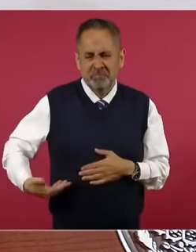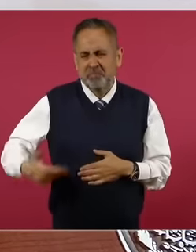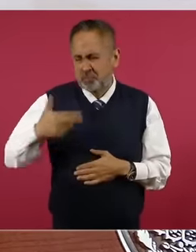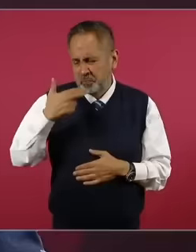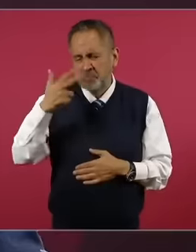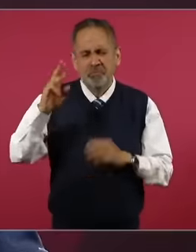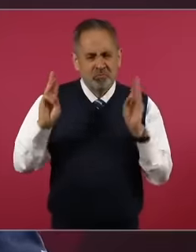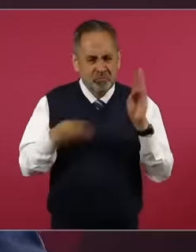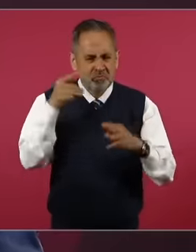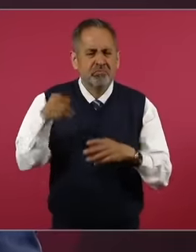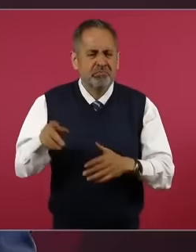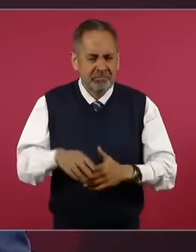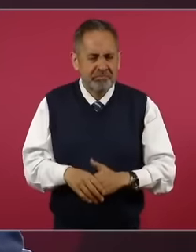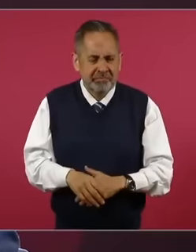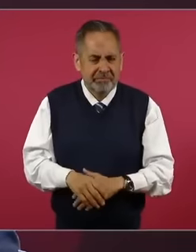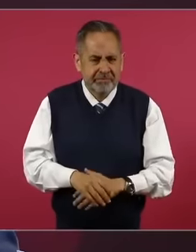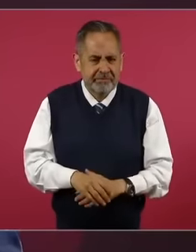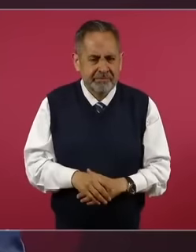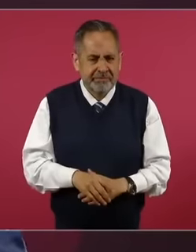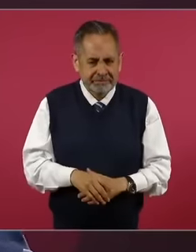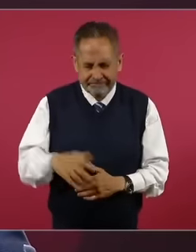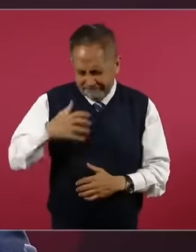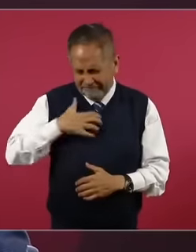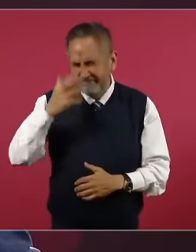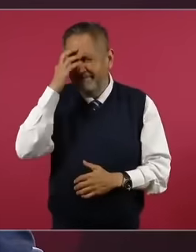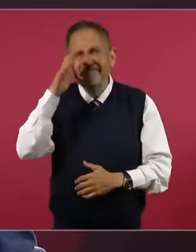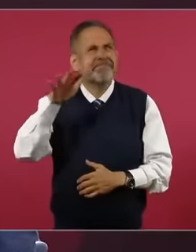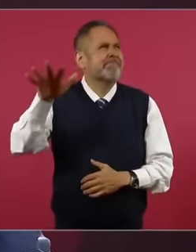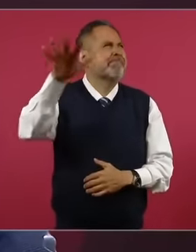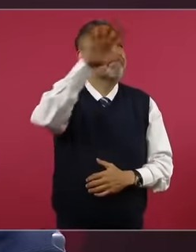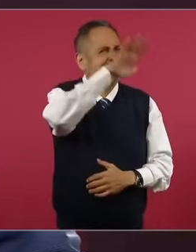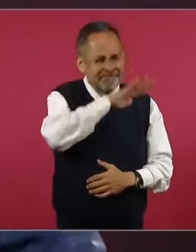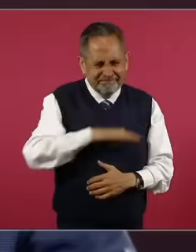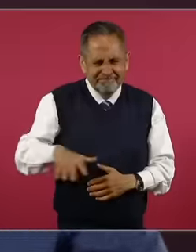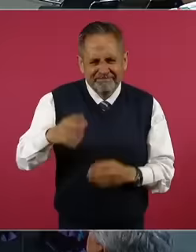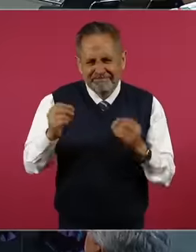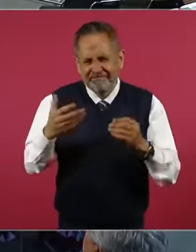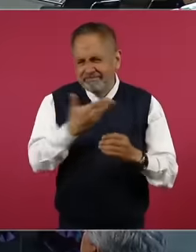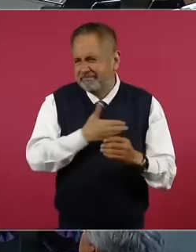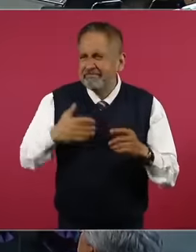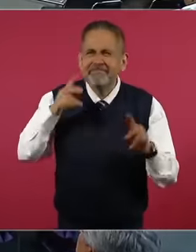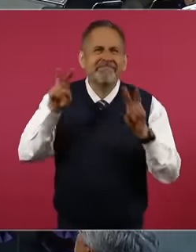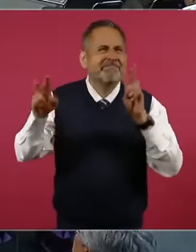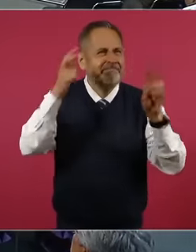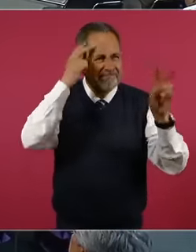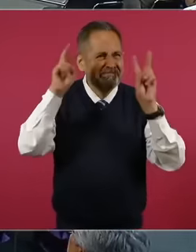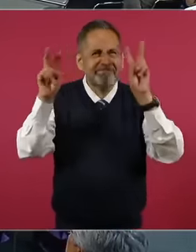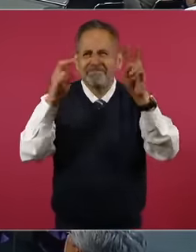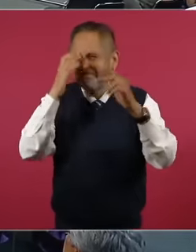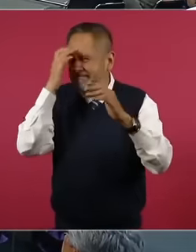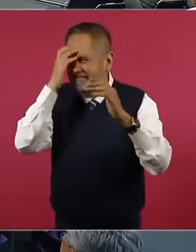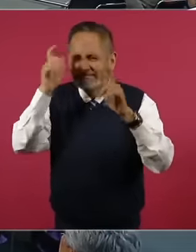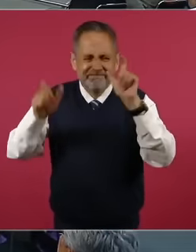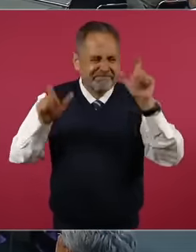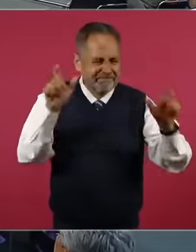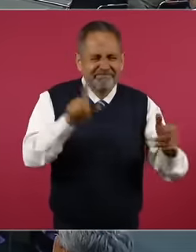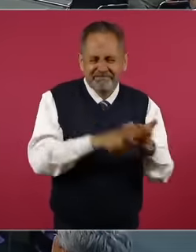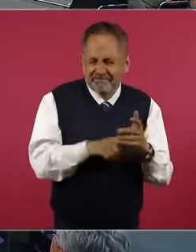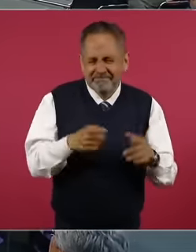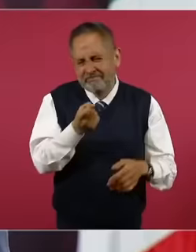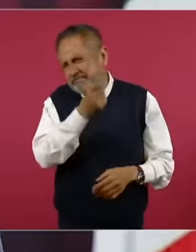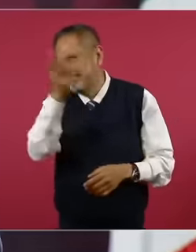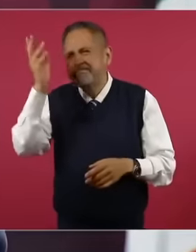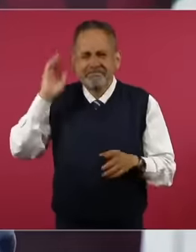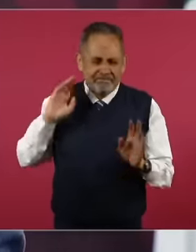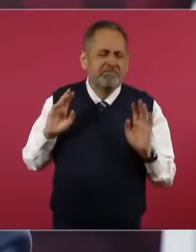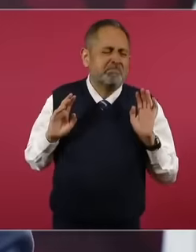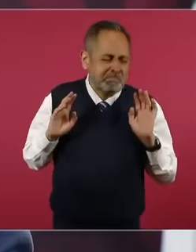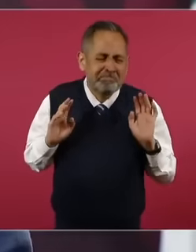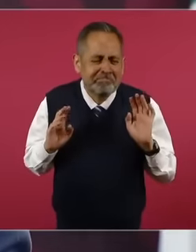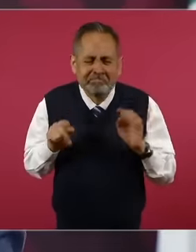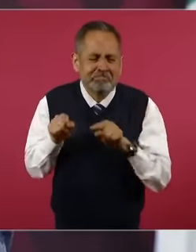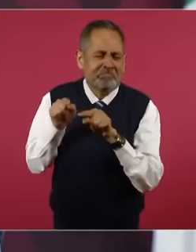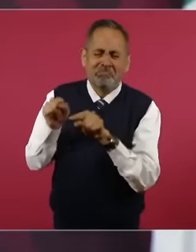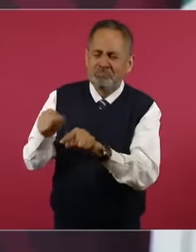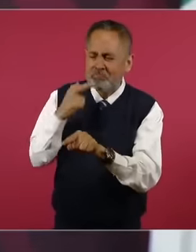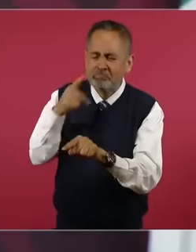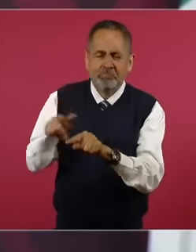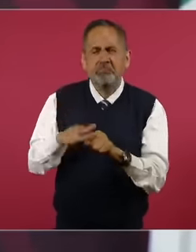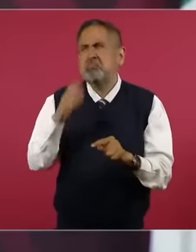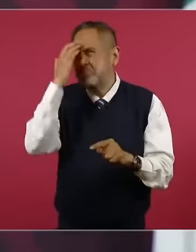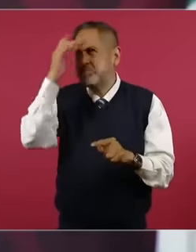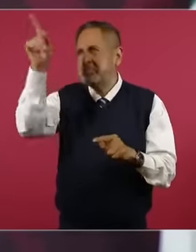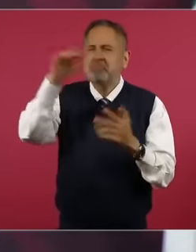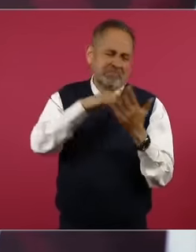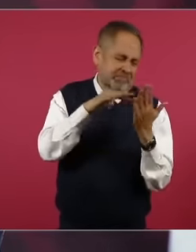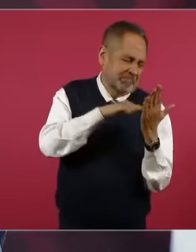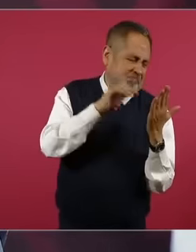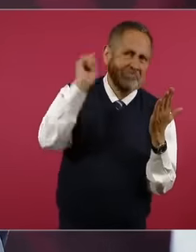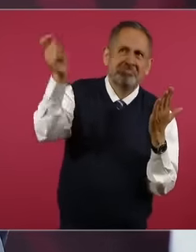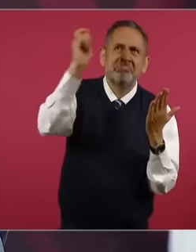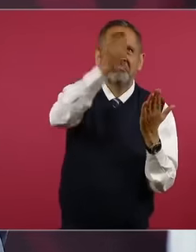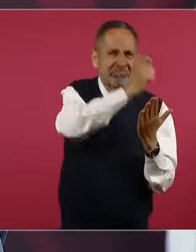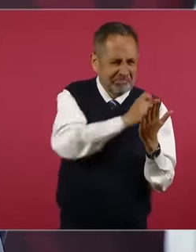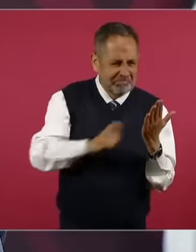because I know many presidents, prime ministers, heads of state or I have read about them